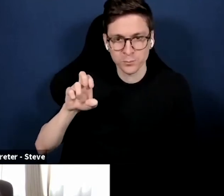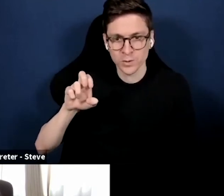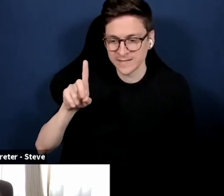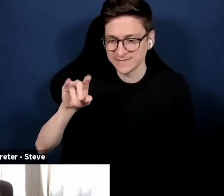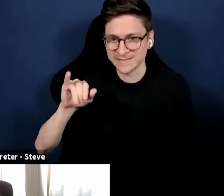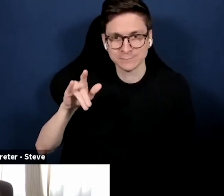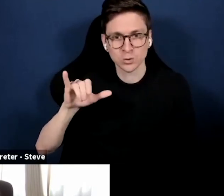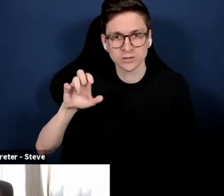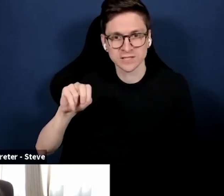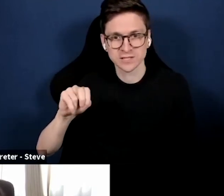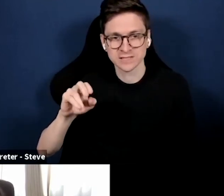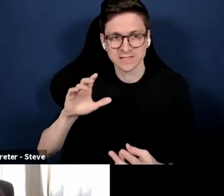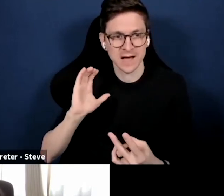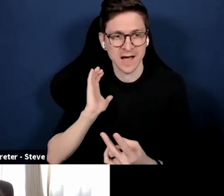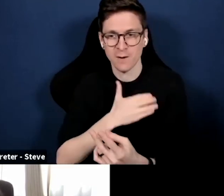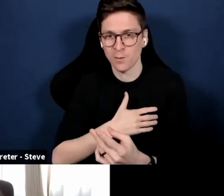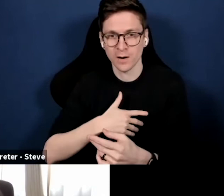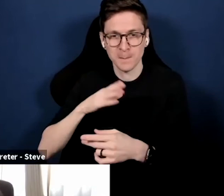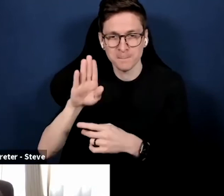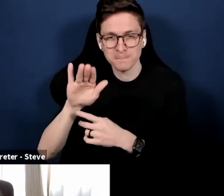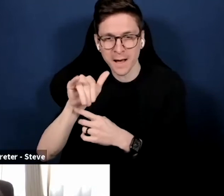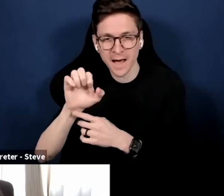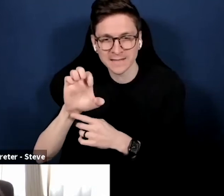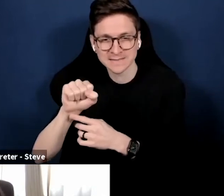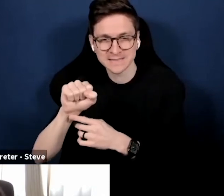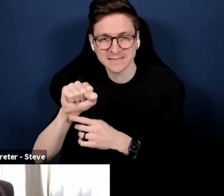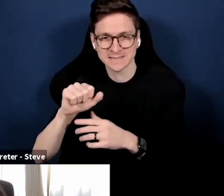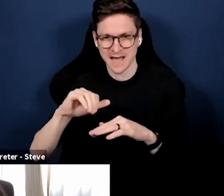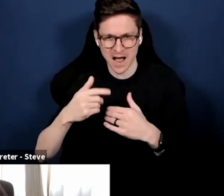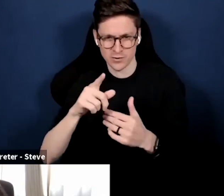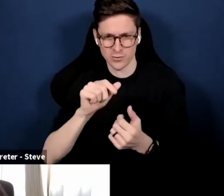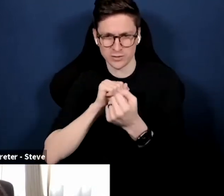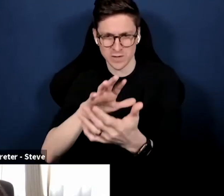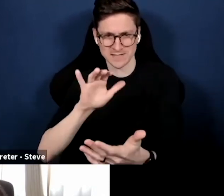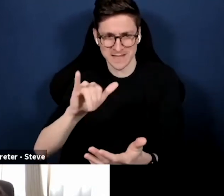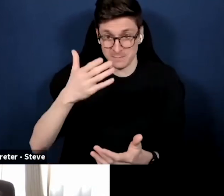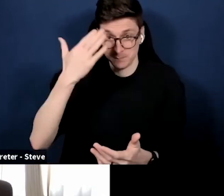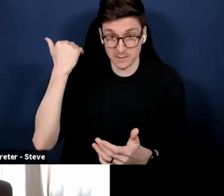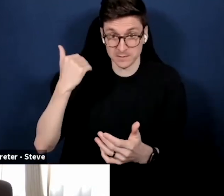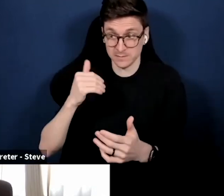you deal with that because all of knowledge does not come from the environmental input